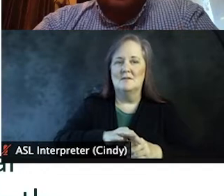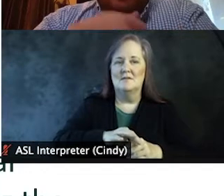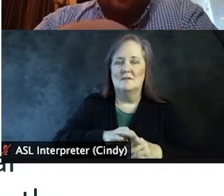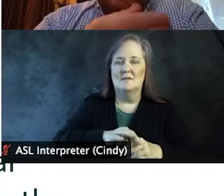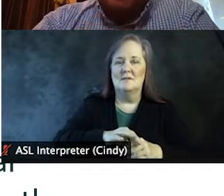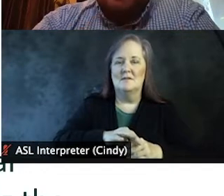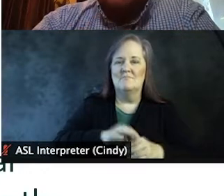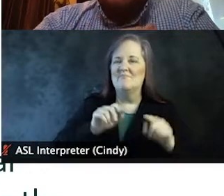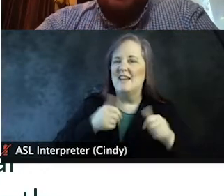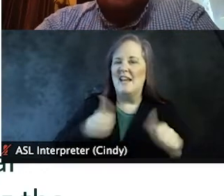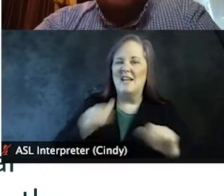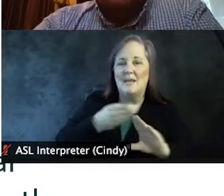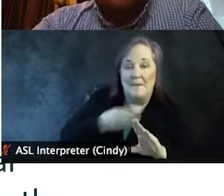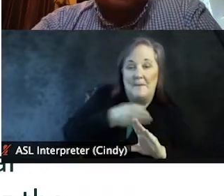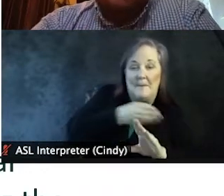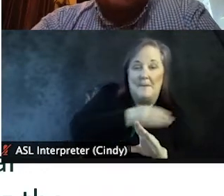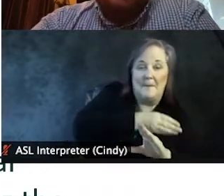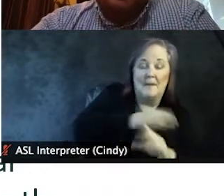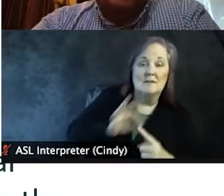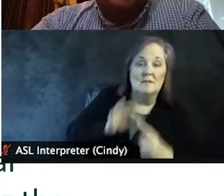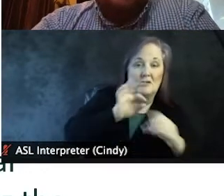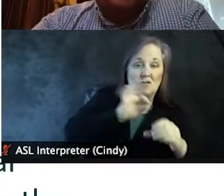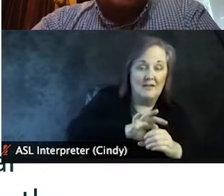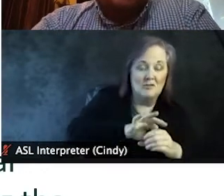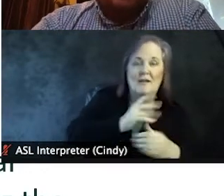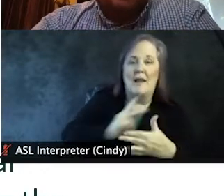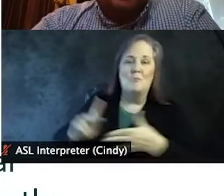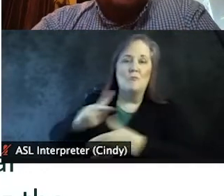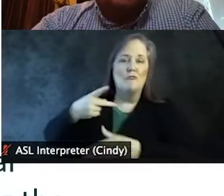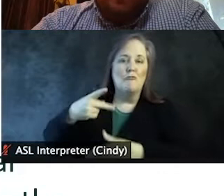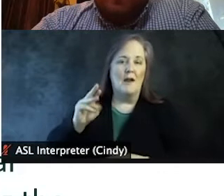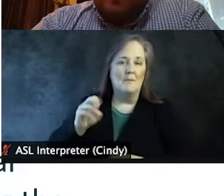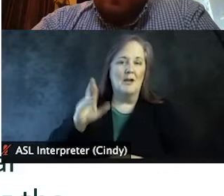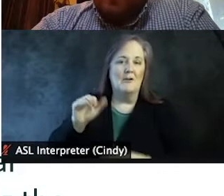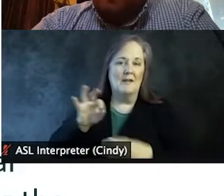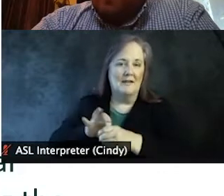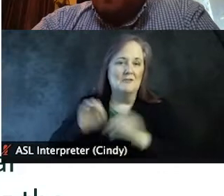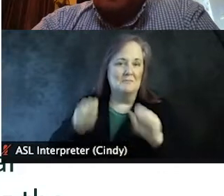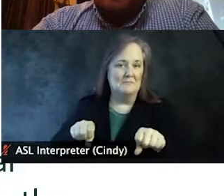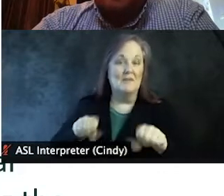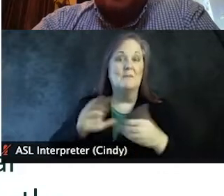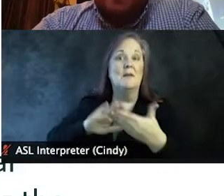if they would be 18 at the time of the general election. Similar to the Proposition 17,